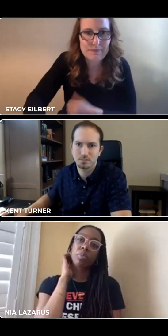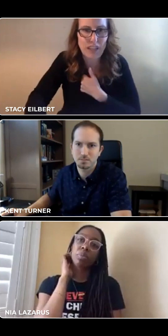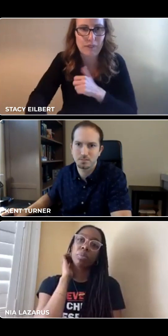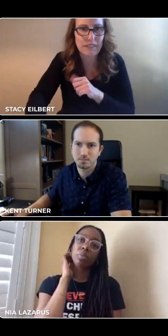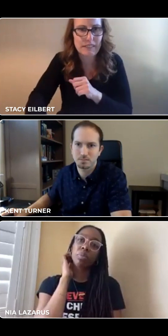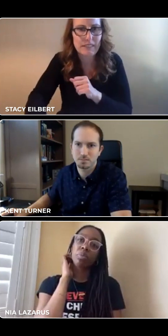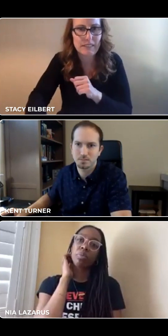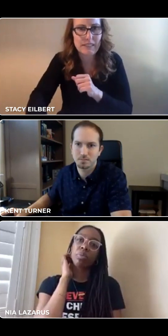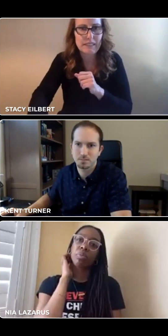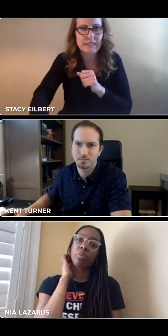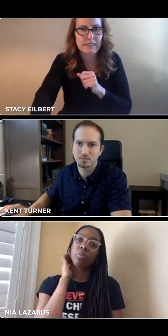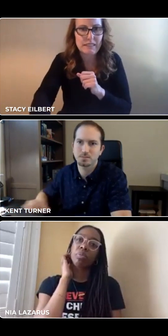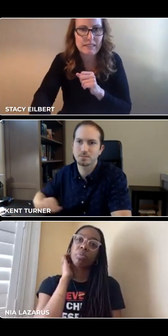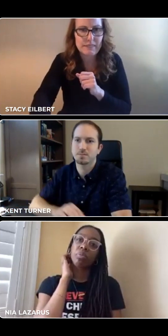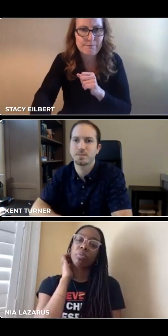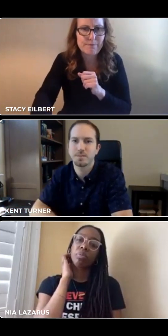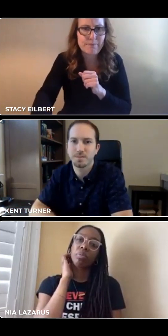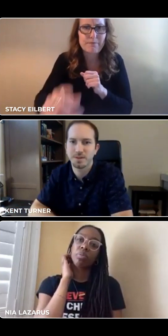this and send this out to everyone.